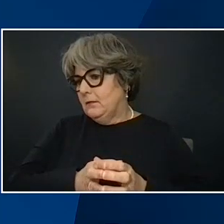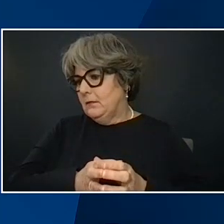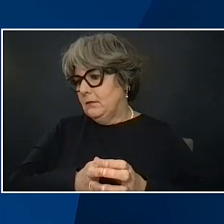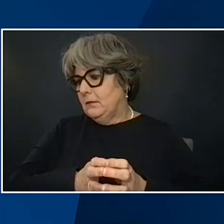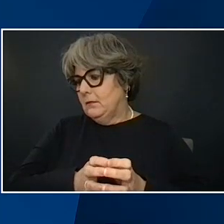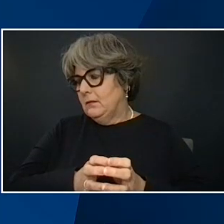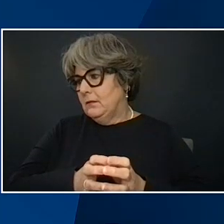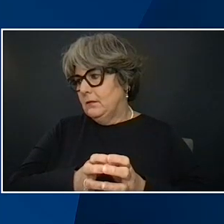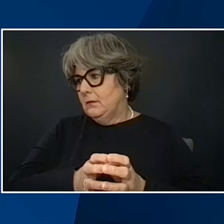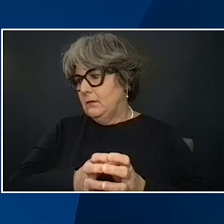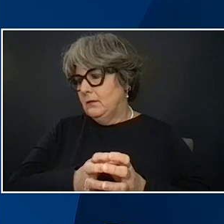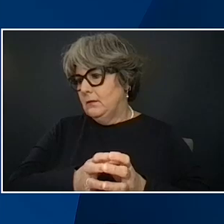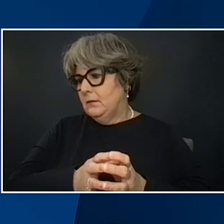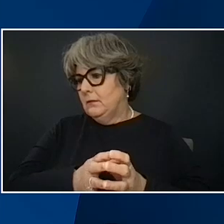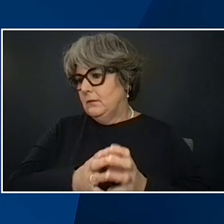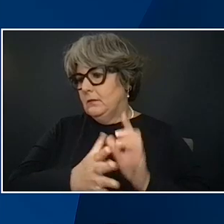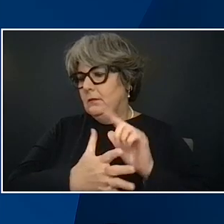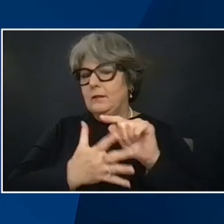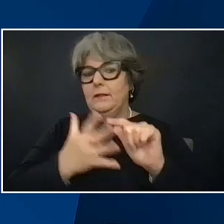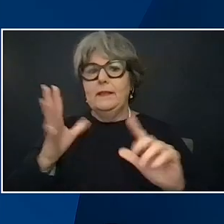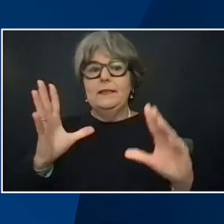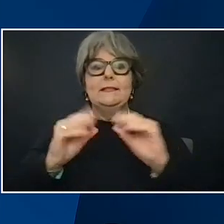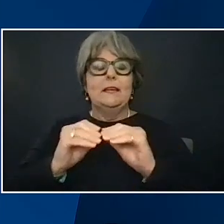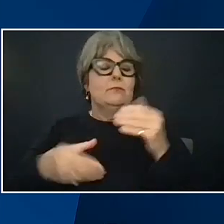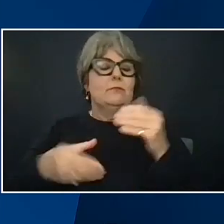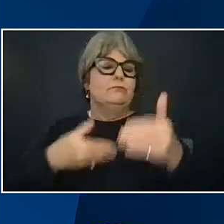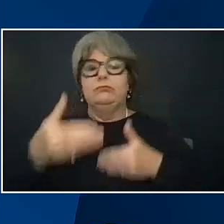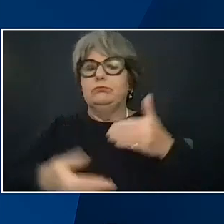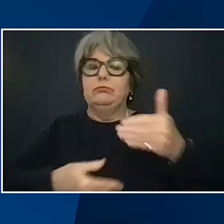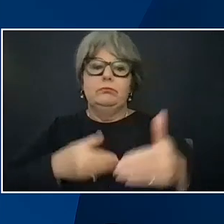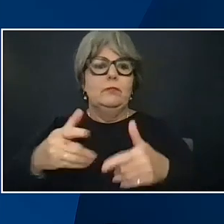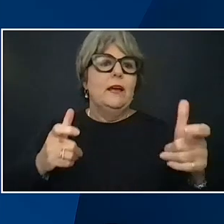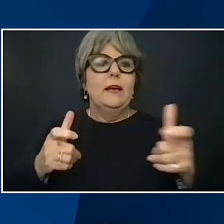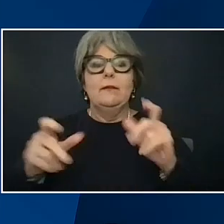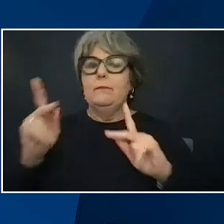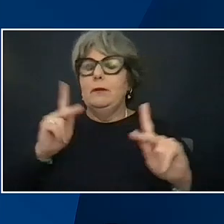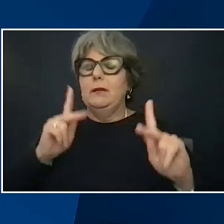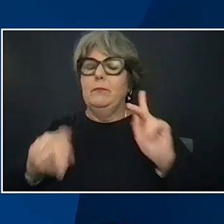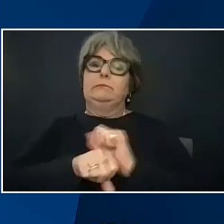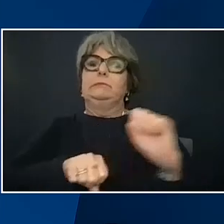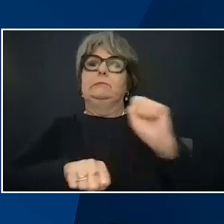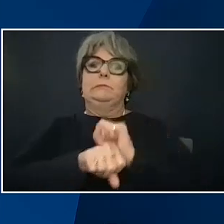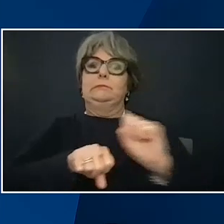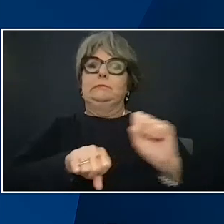These sessions move very, very fast. People are working tirelessly, sometimes on very tight deadlines.